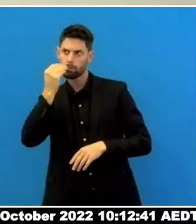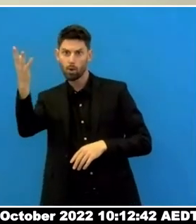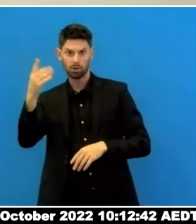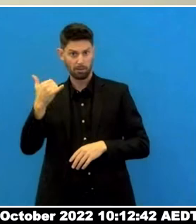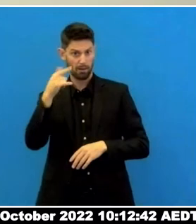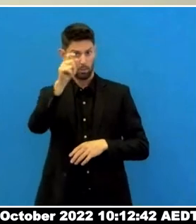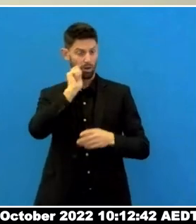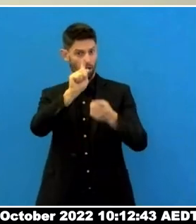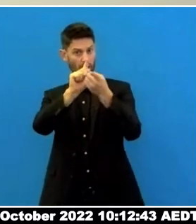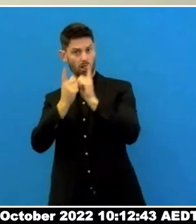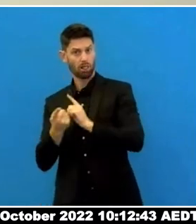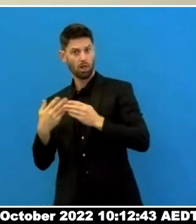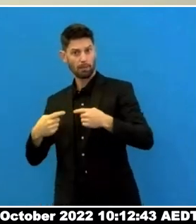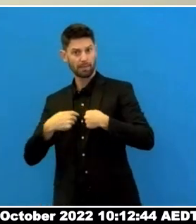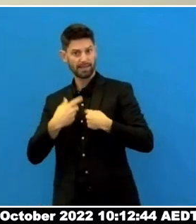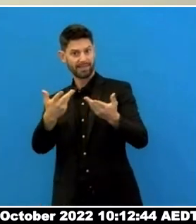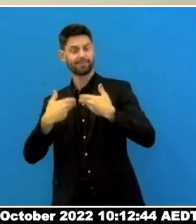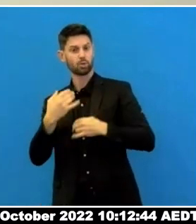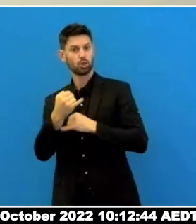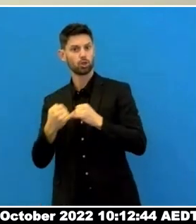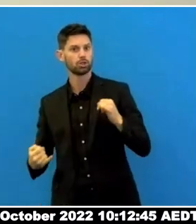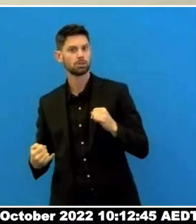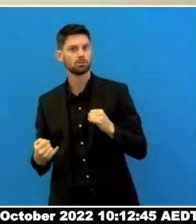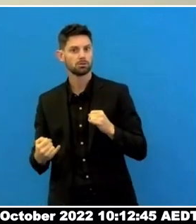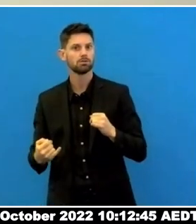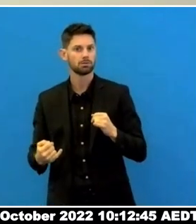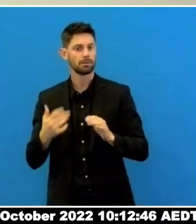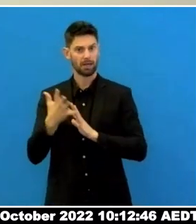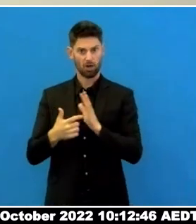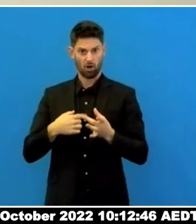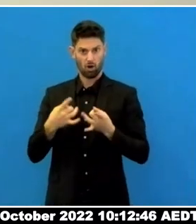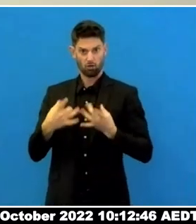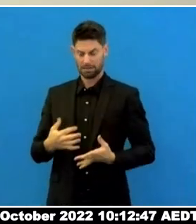or exacerbating an already vulnerable situation or relationship.